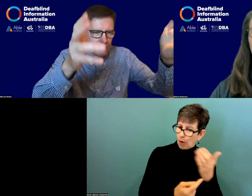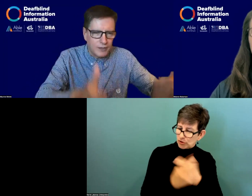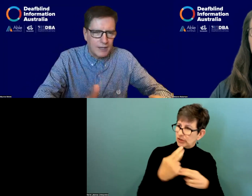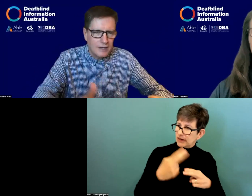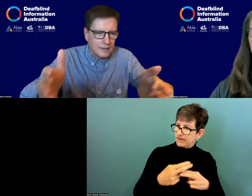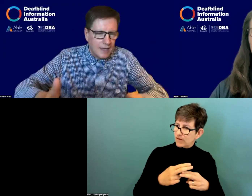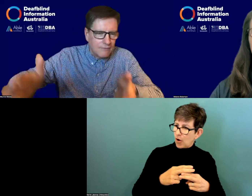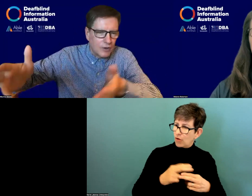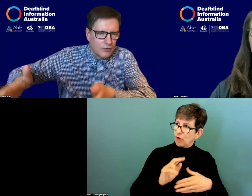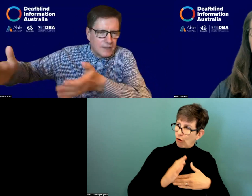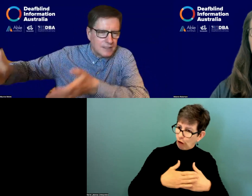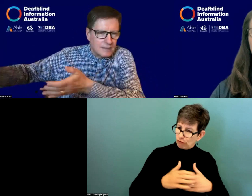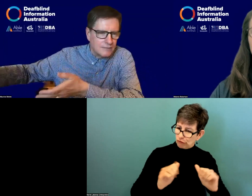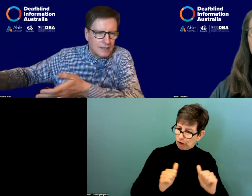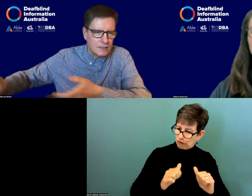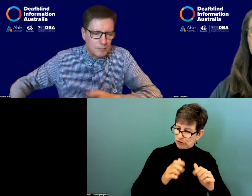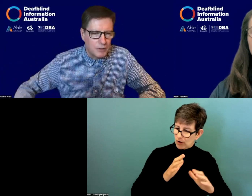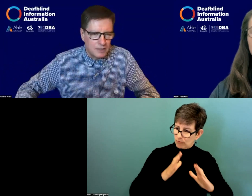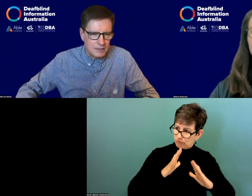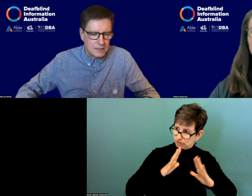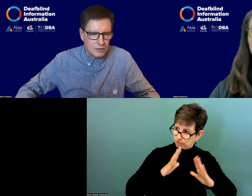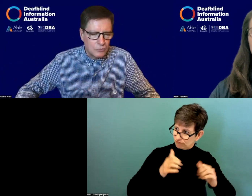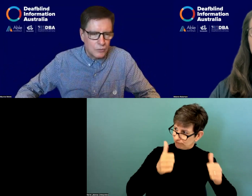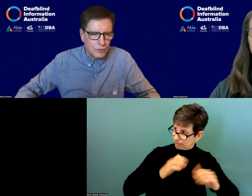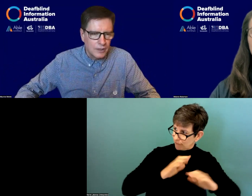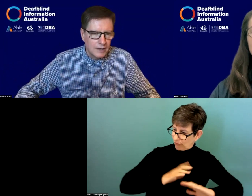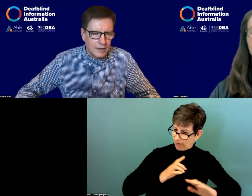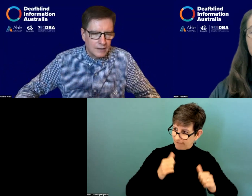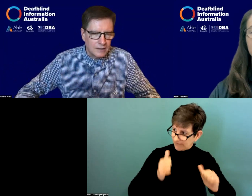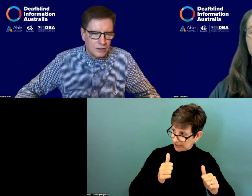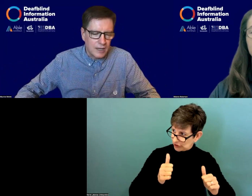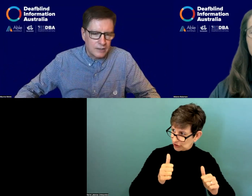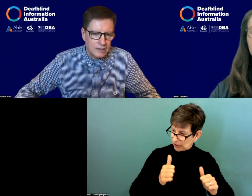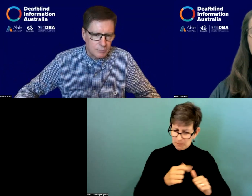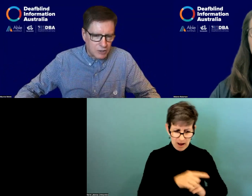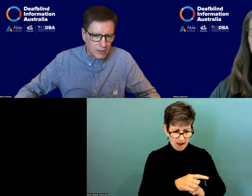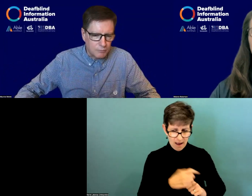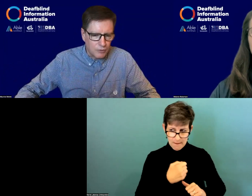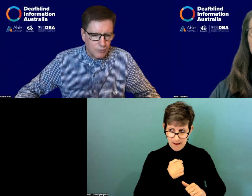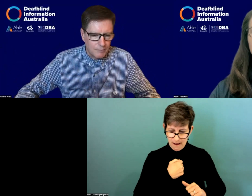you know, they have all these experiences in school that the child in a special ed program